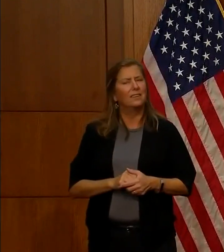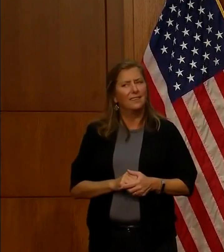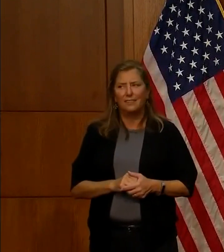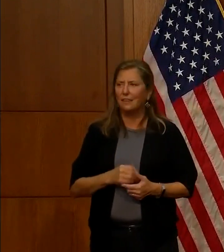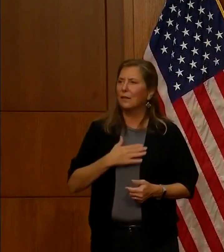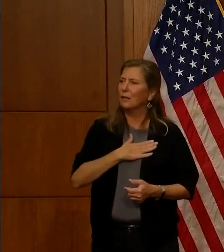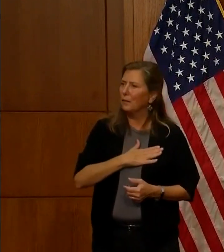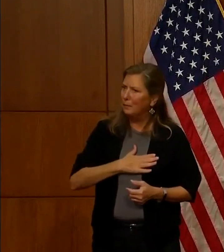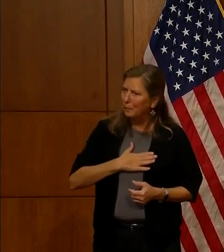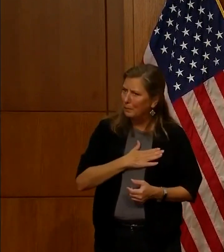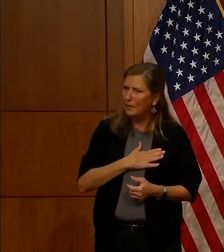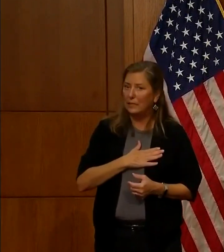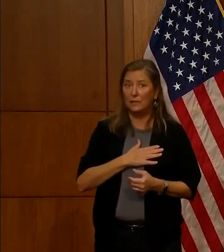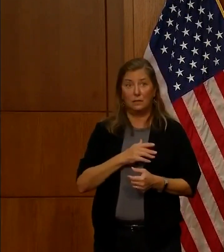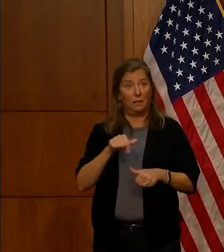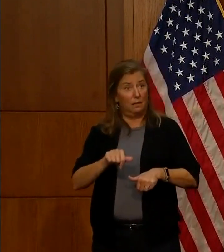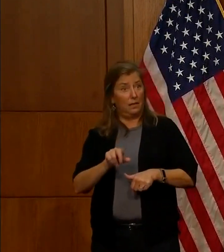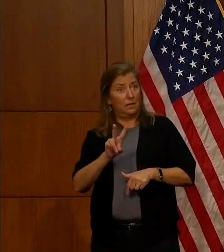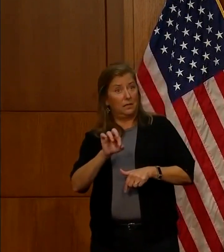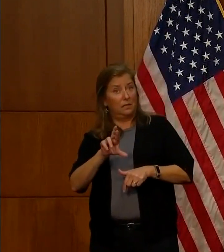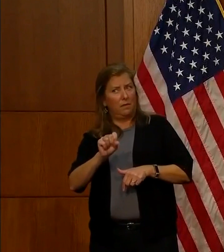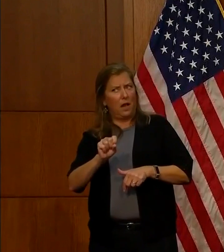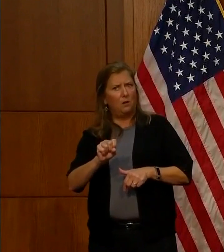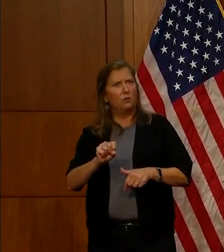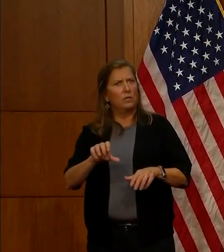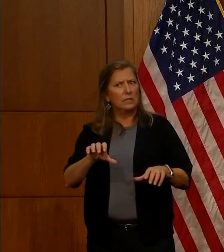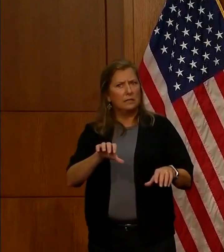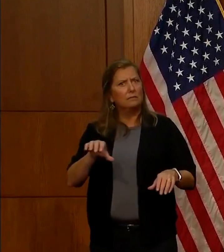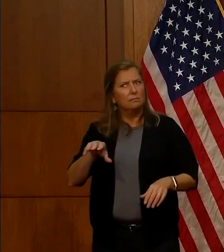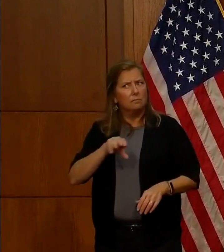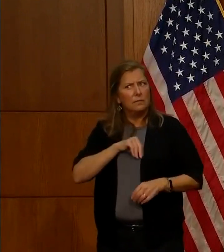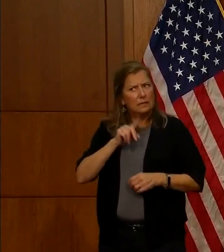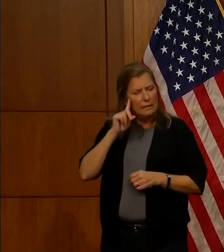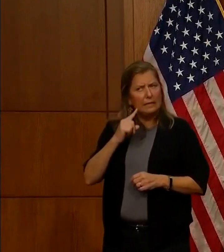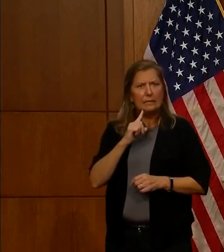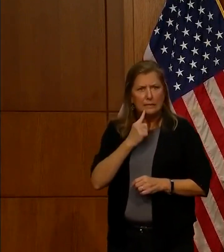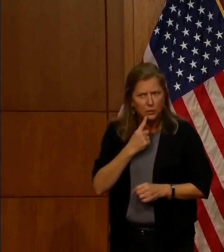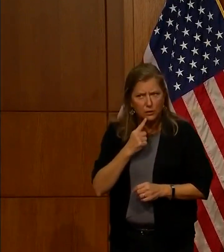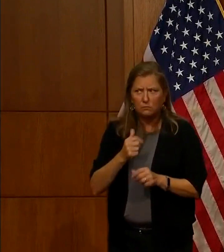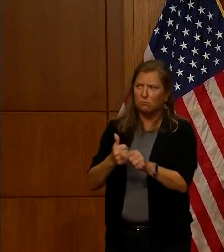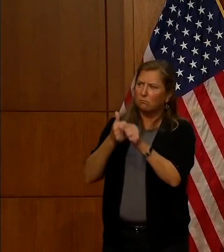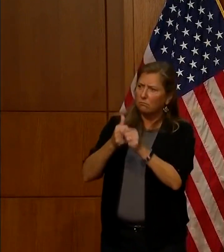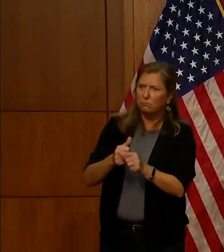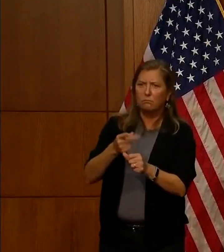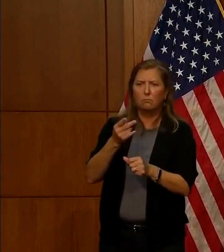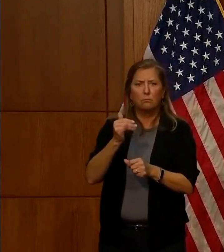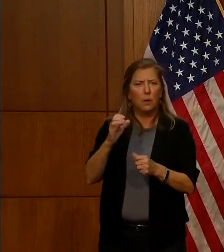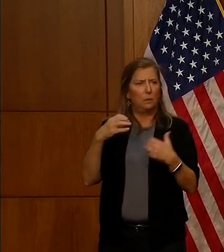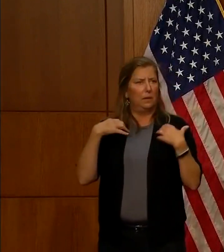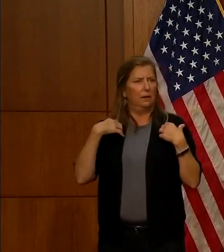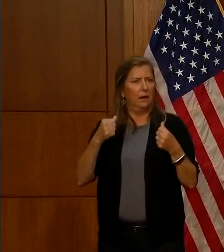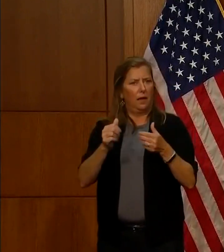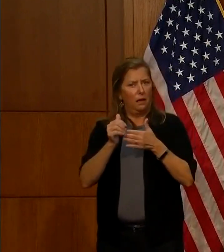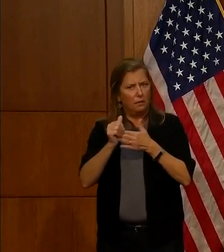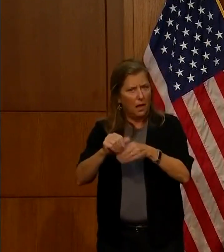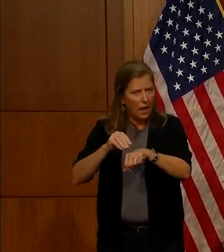BEING CAVALIER ABOUT IT. PLEASE TAKE THIS VIRUS SERIOUSLY